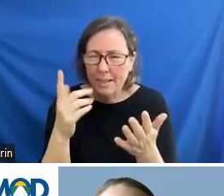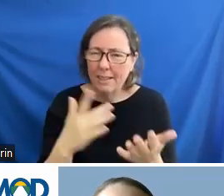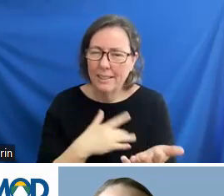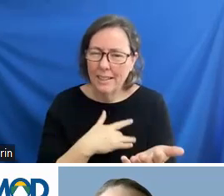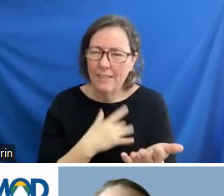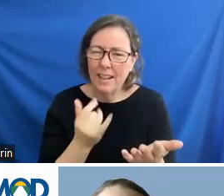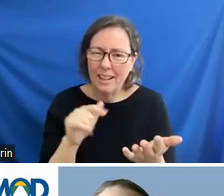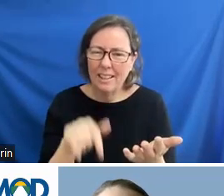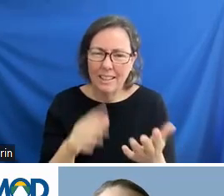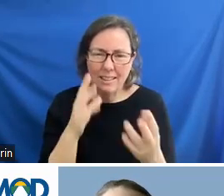you know, when we're talking about